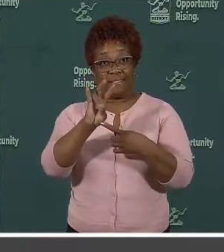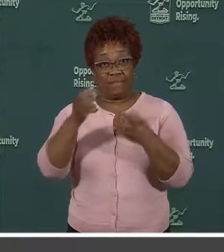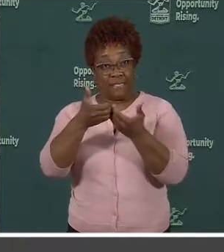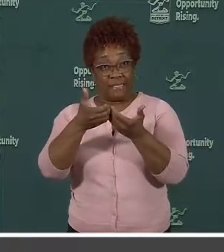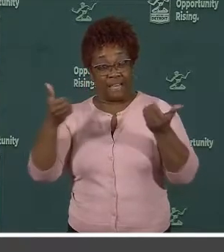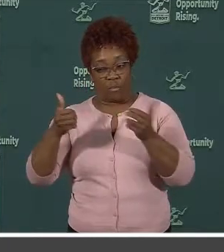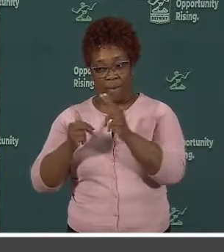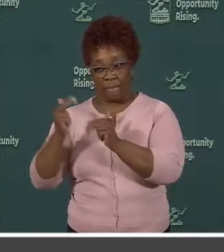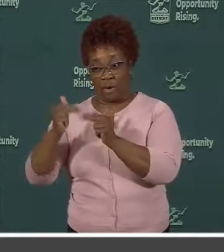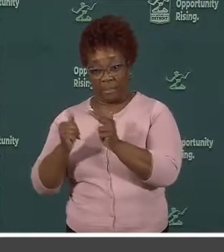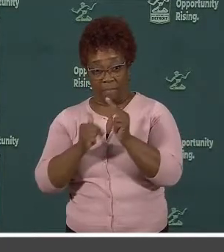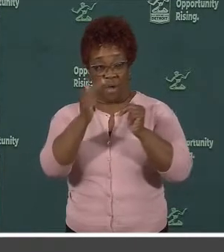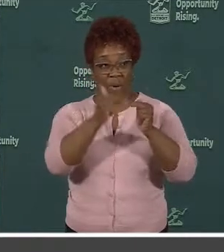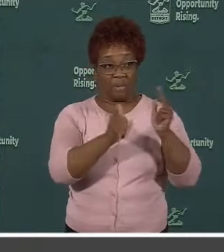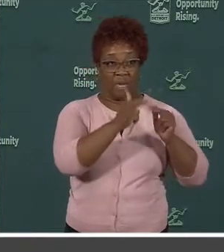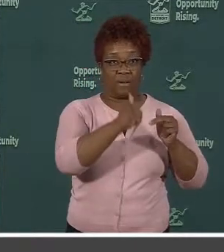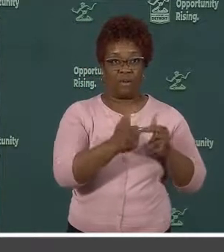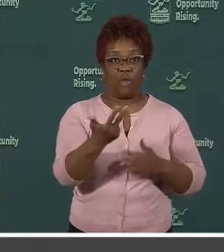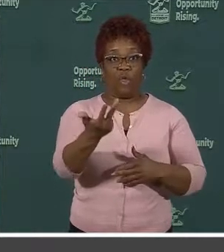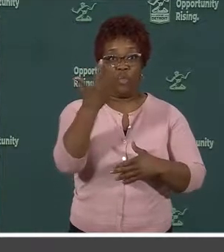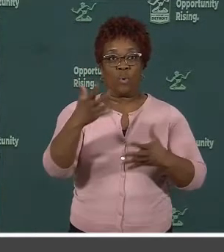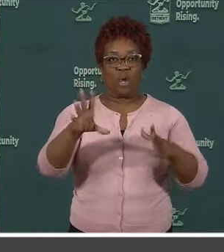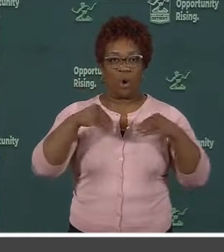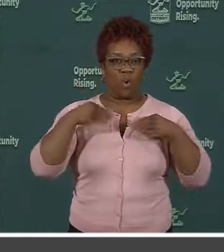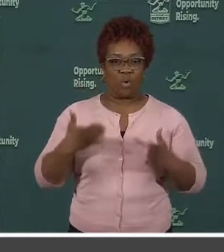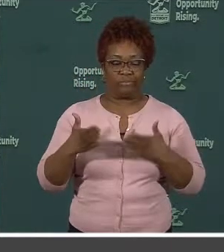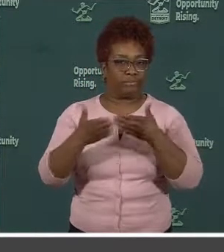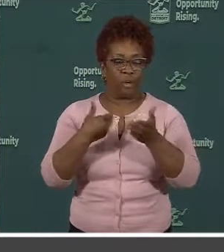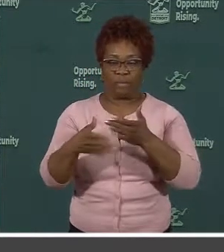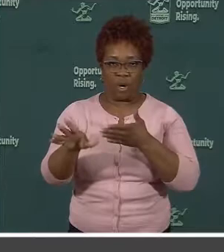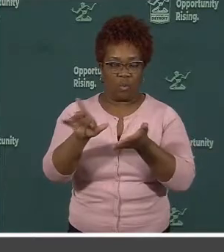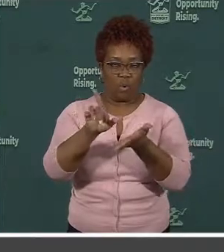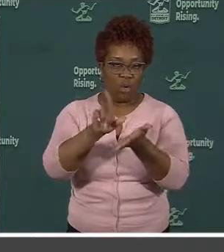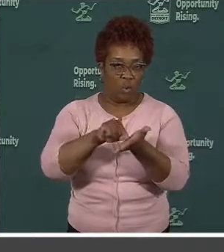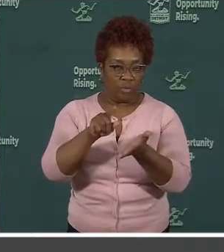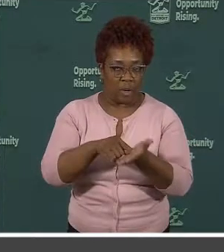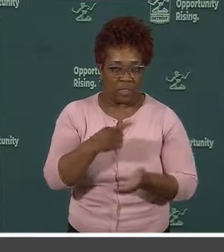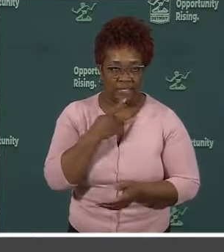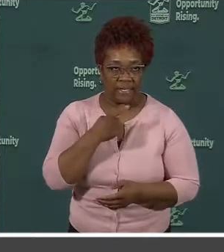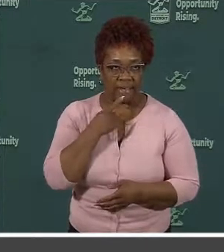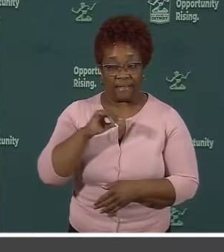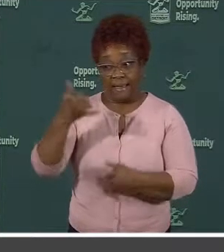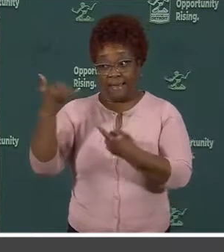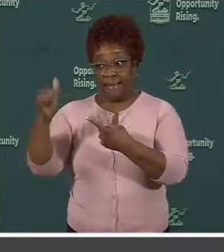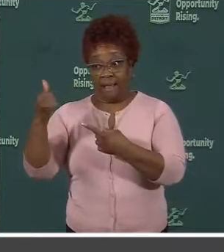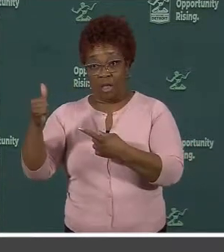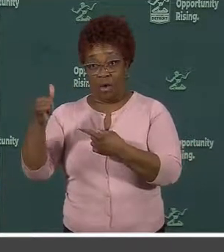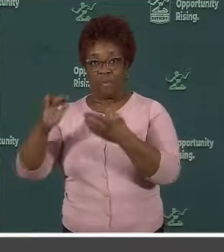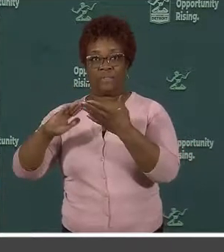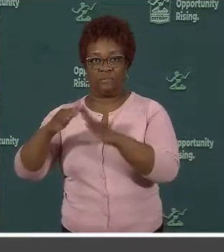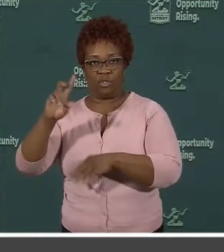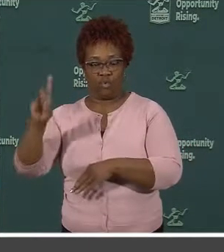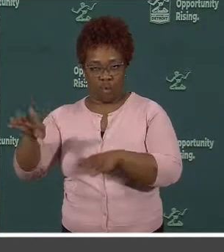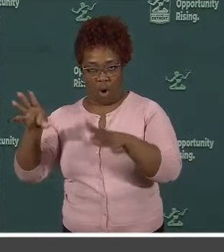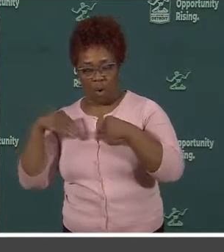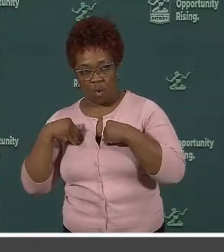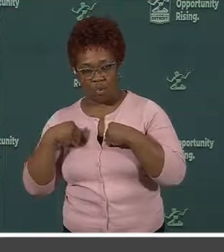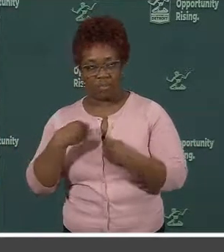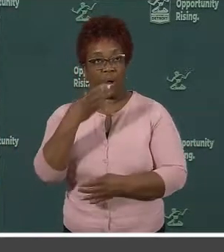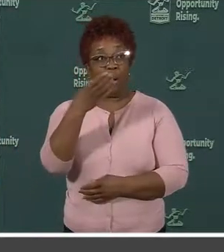OWNERS DESPITE WHAT YOU READ IN THE NEWSPAPER THE YELLOW SECTIONS OWNED BY THE CITY OF DETROIT THE BLUE SECTION IS OWNED BY A PRIVATE COMPANY